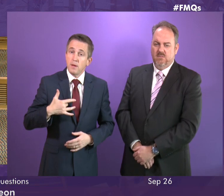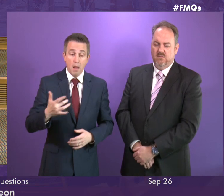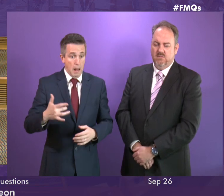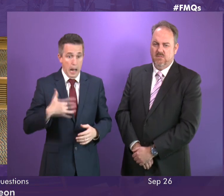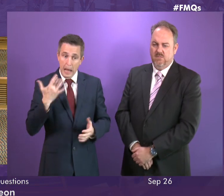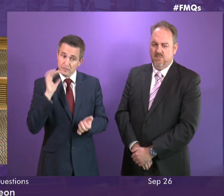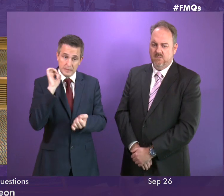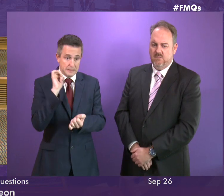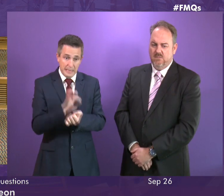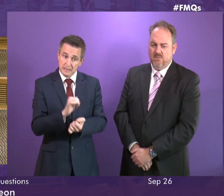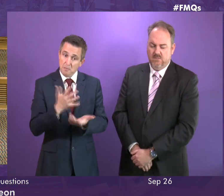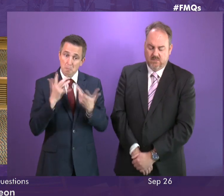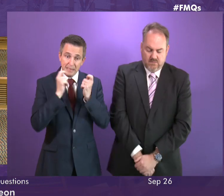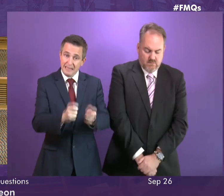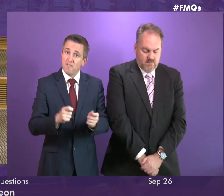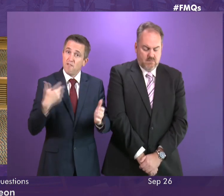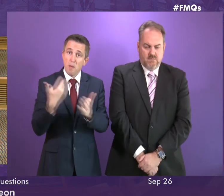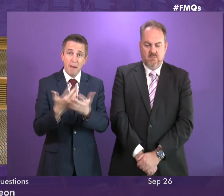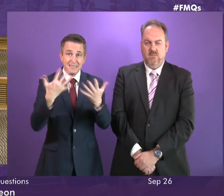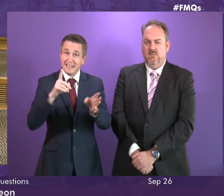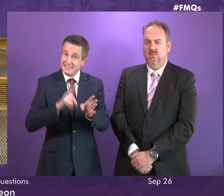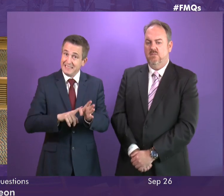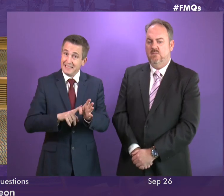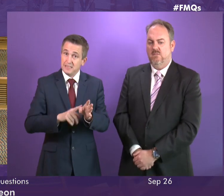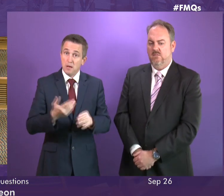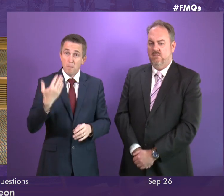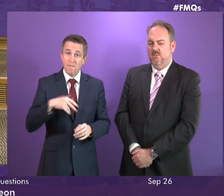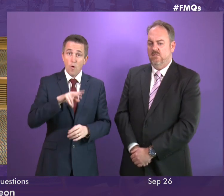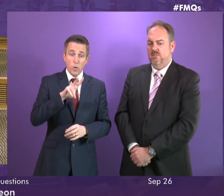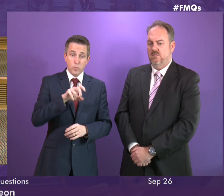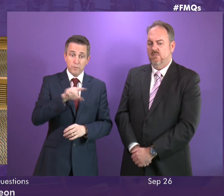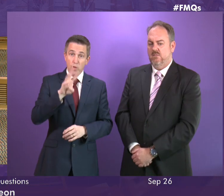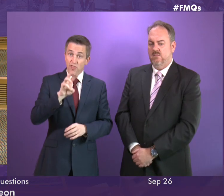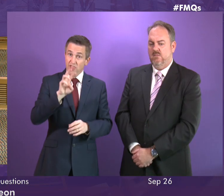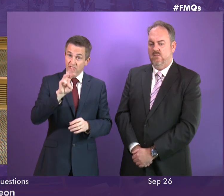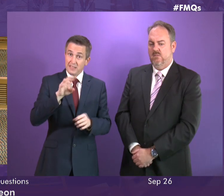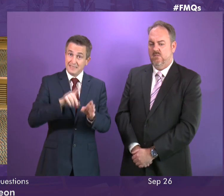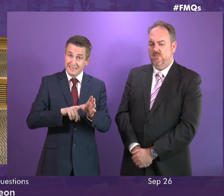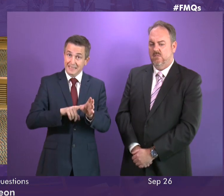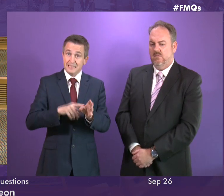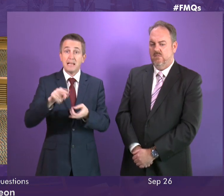of life sentences has increased from 12 to 13 years to 18 to 19 years. Whether a prisoner